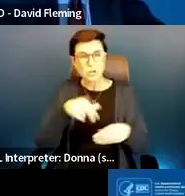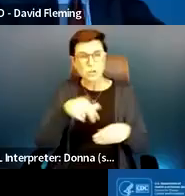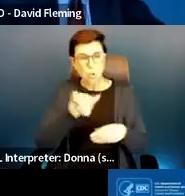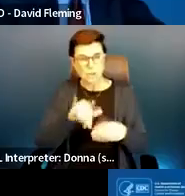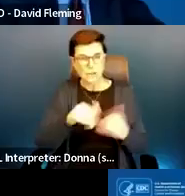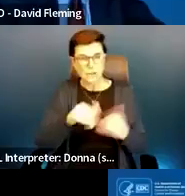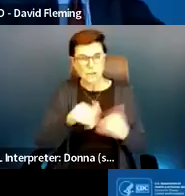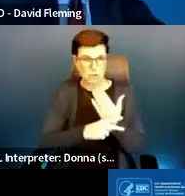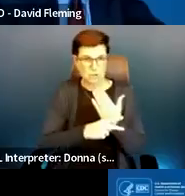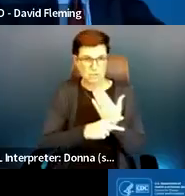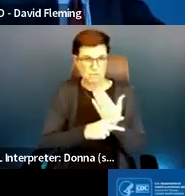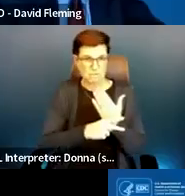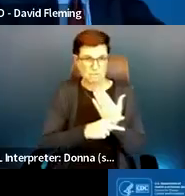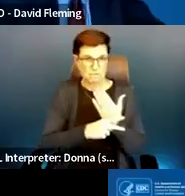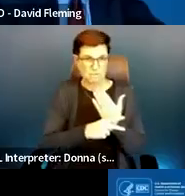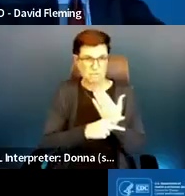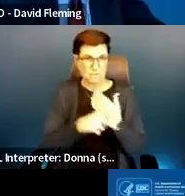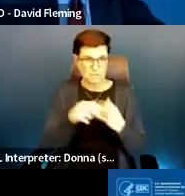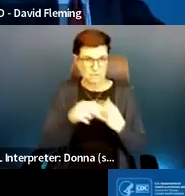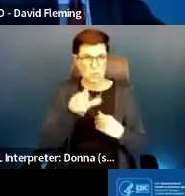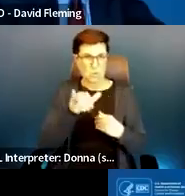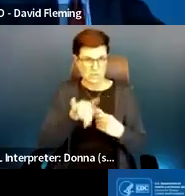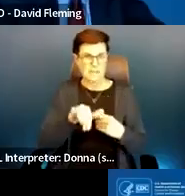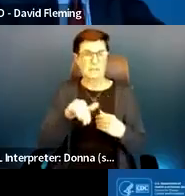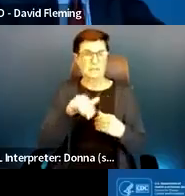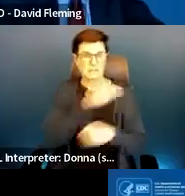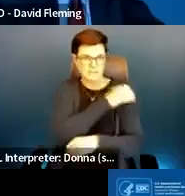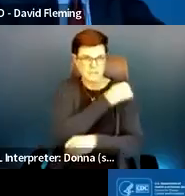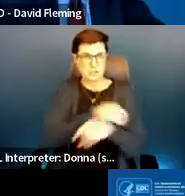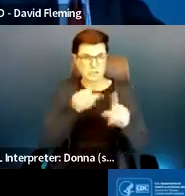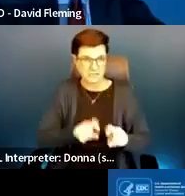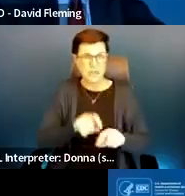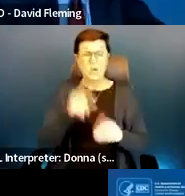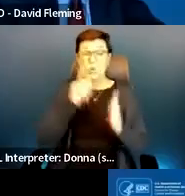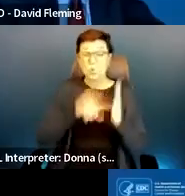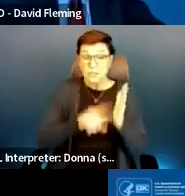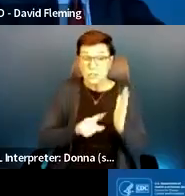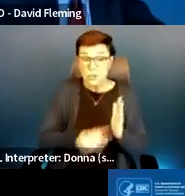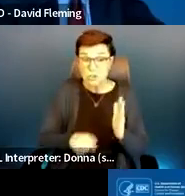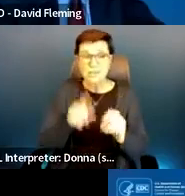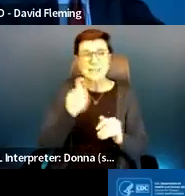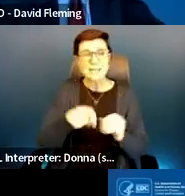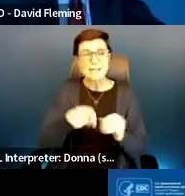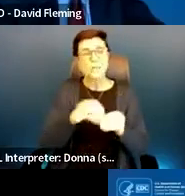And then researchers need more flexibility. If there are, and you gave a scenario of something that is